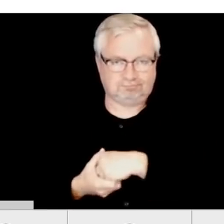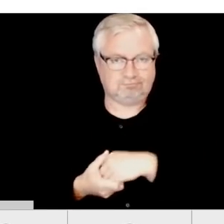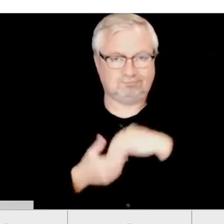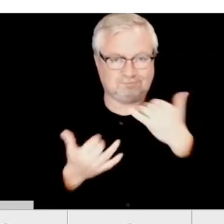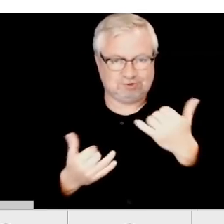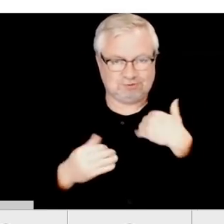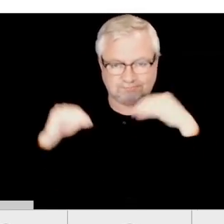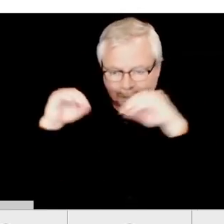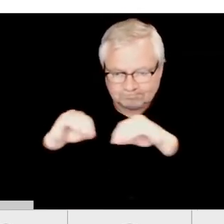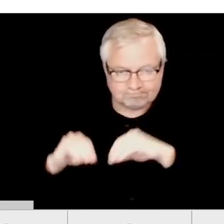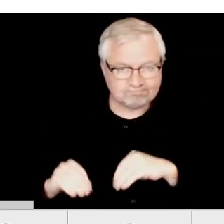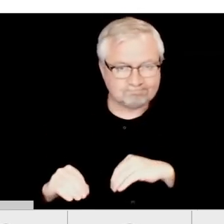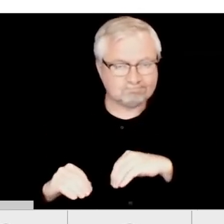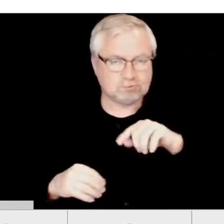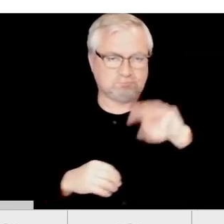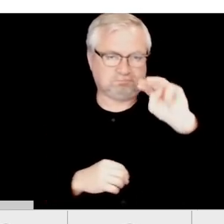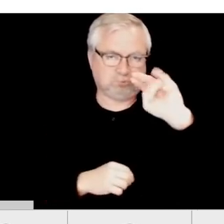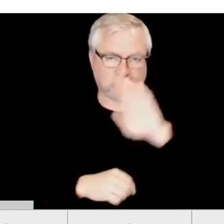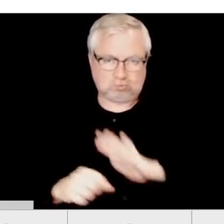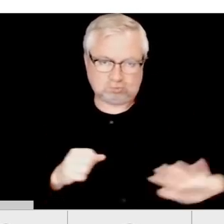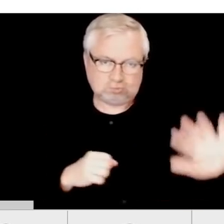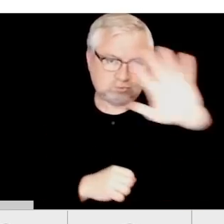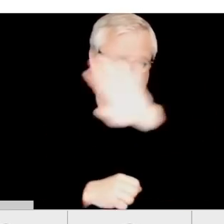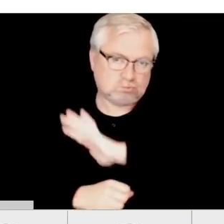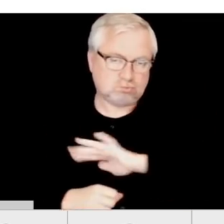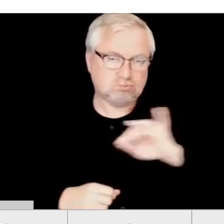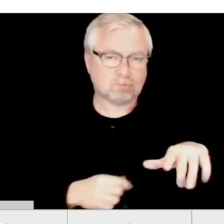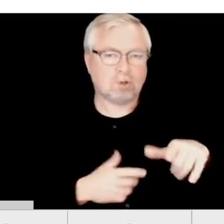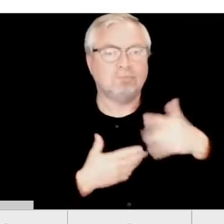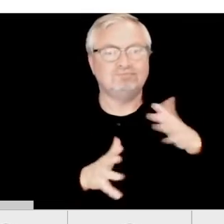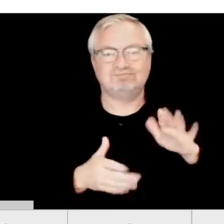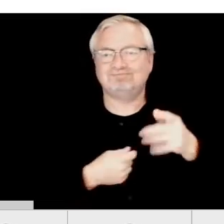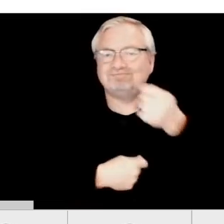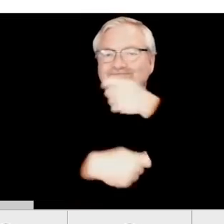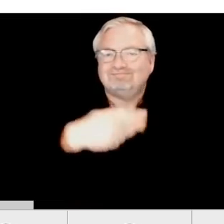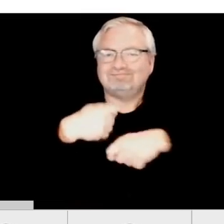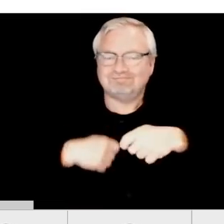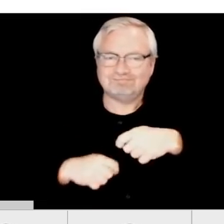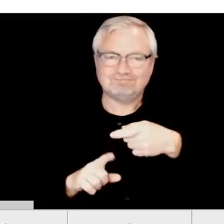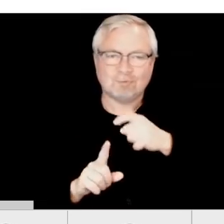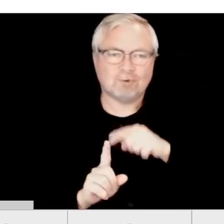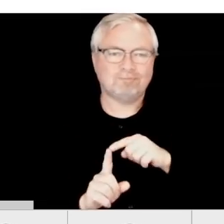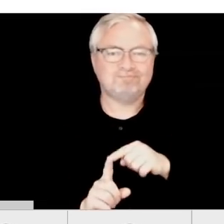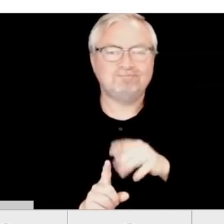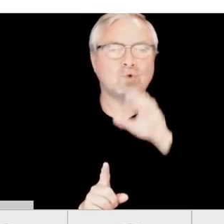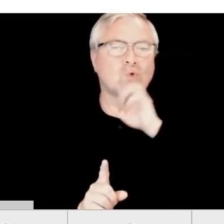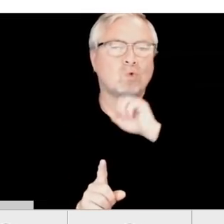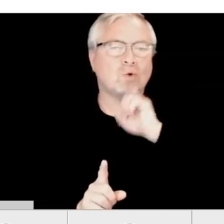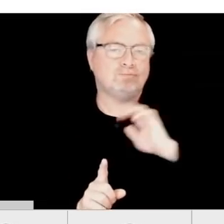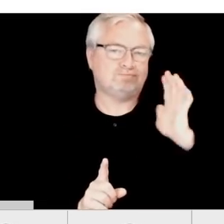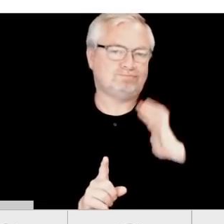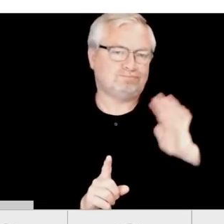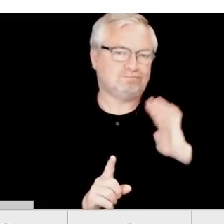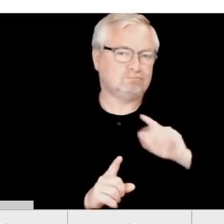Replacing some of the evidence that had earlier emerged from China.